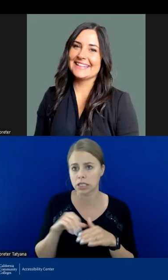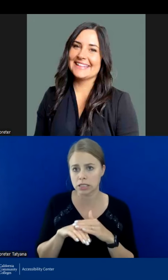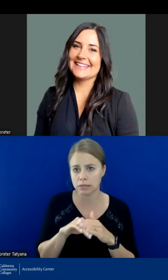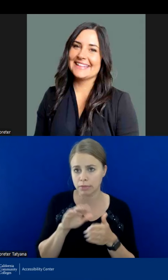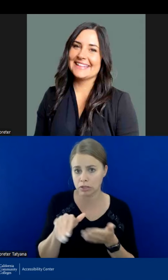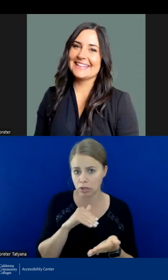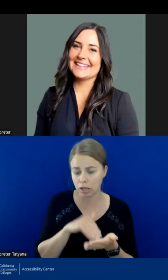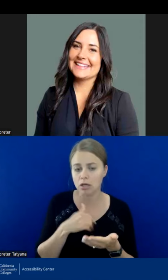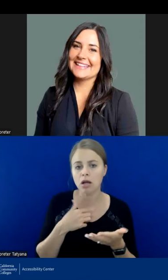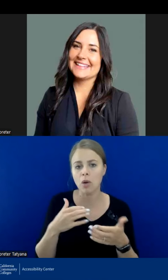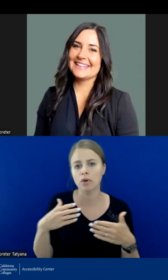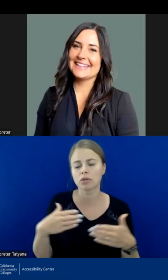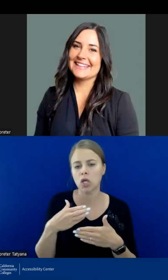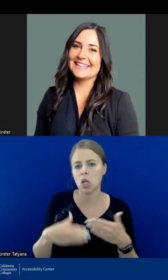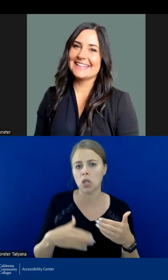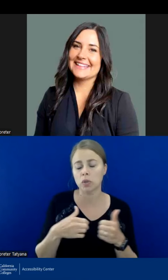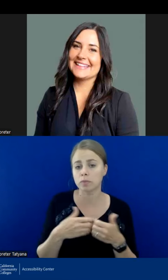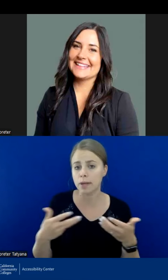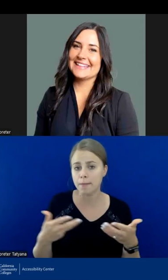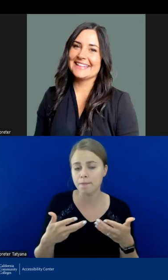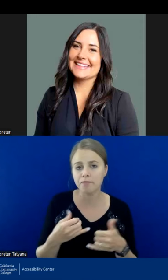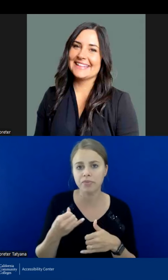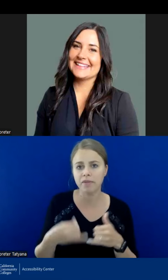Let me conclude with the final limerick.